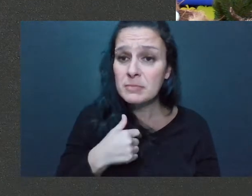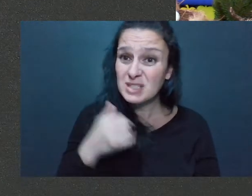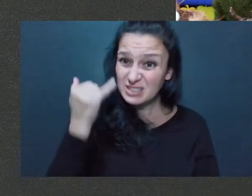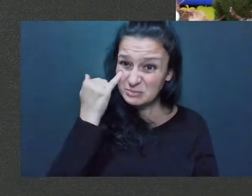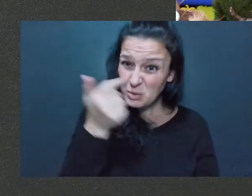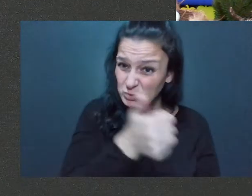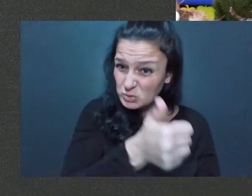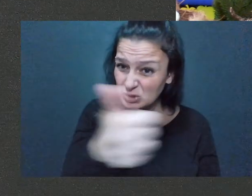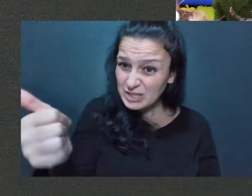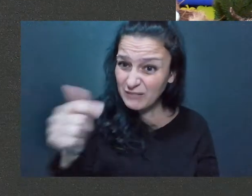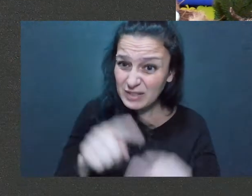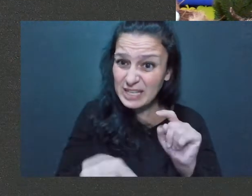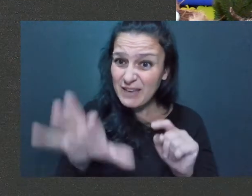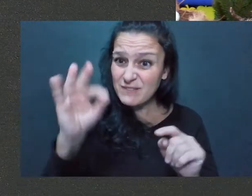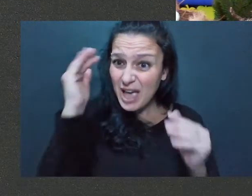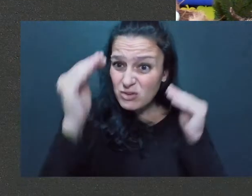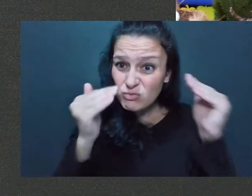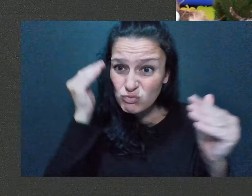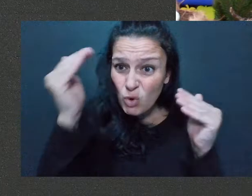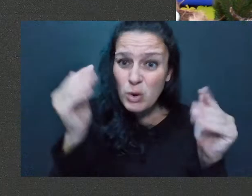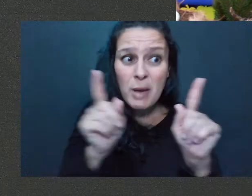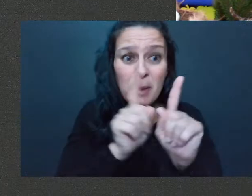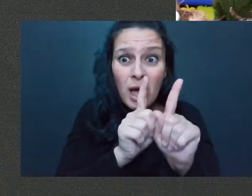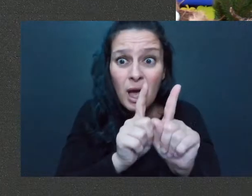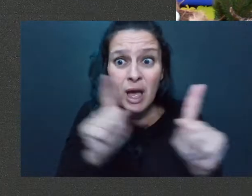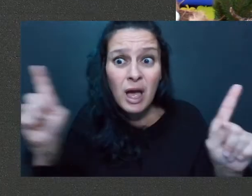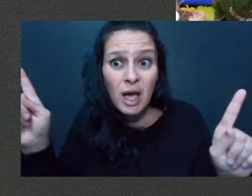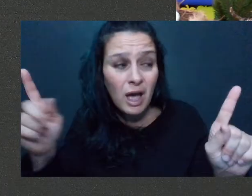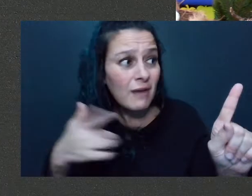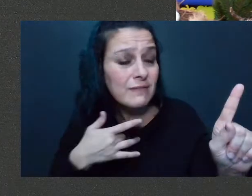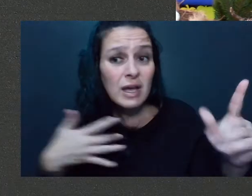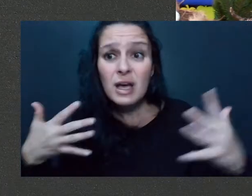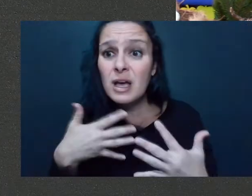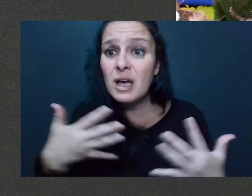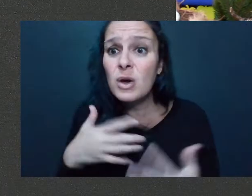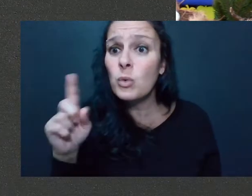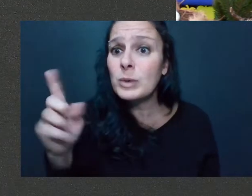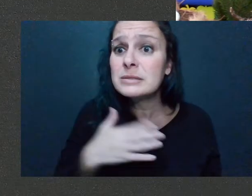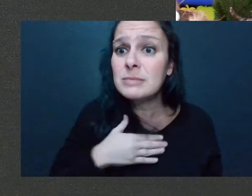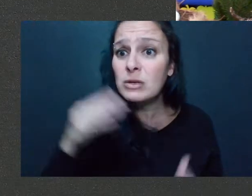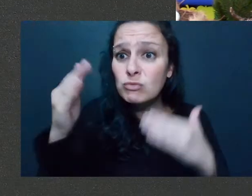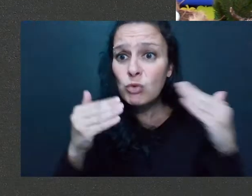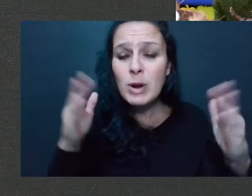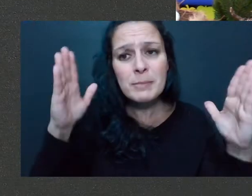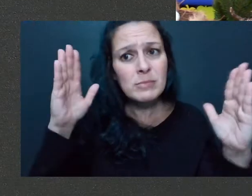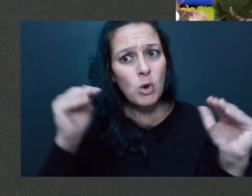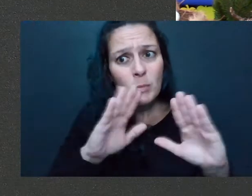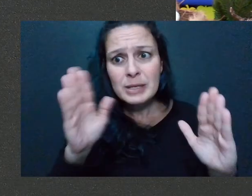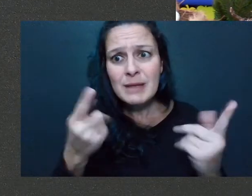How do you feel when you can't find a grownup that you went with? That's scary, isn't it? I hope that never happened to you.